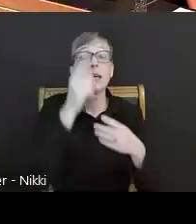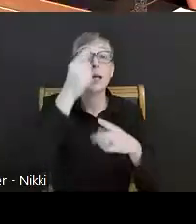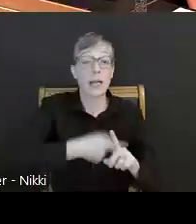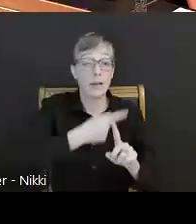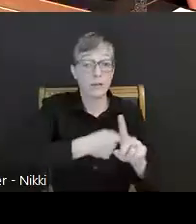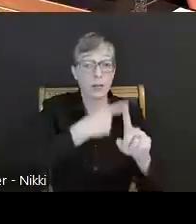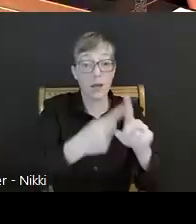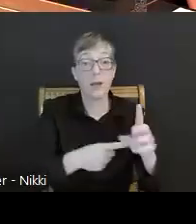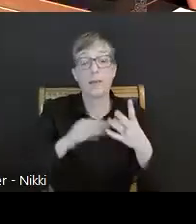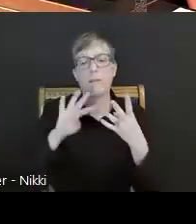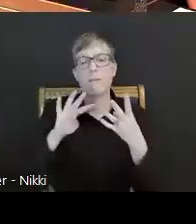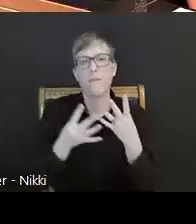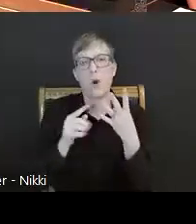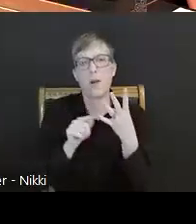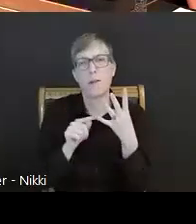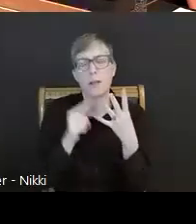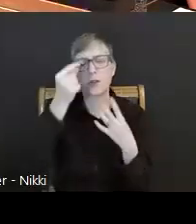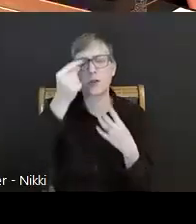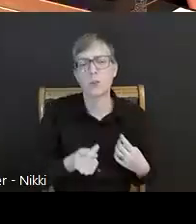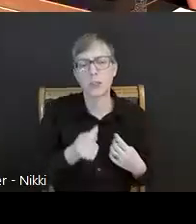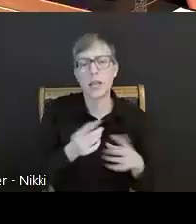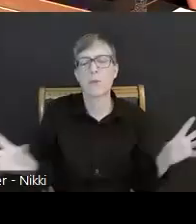this is more of a dropin meeting you don't have to commit to coming every month you don't have